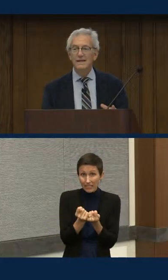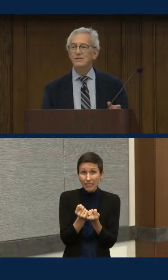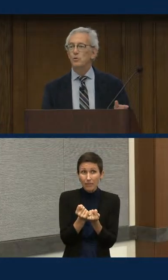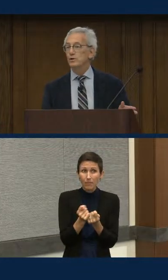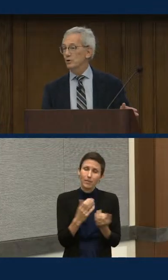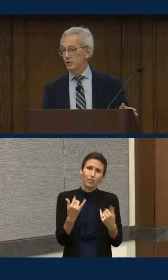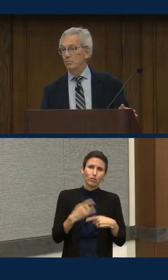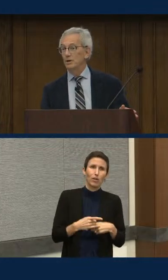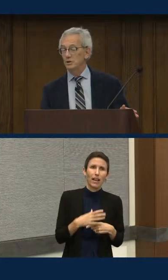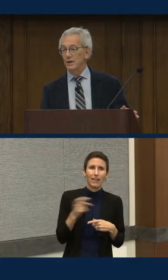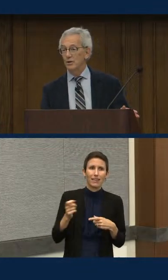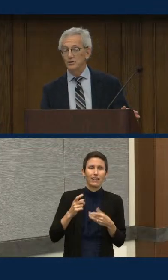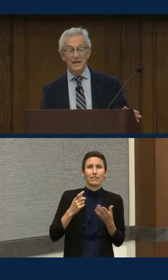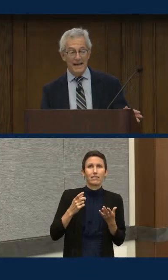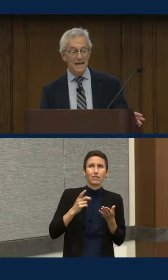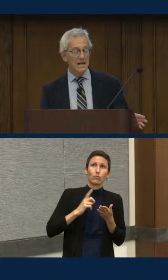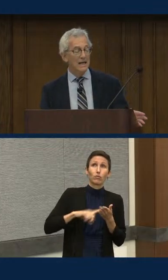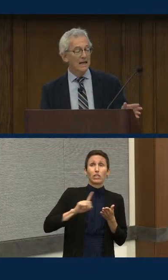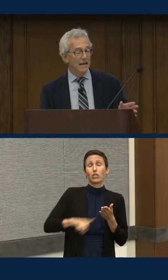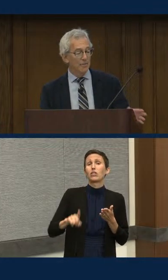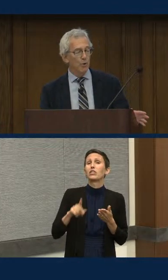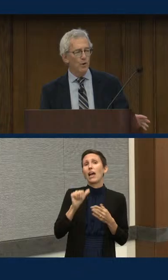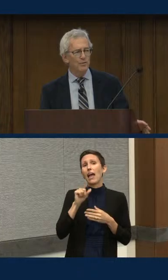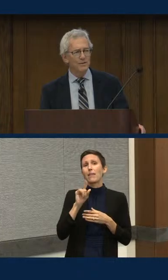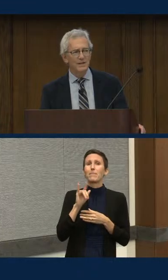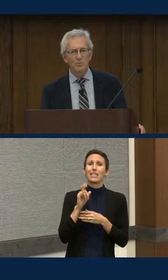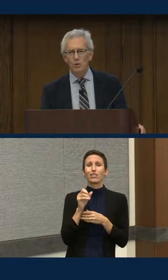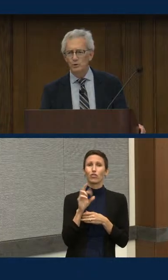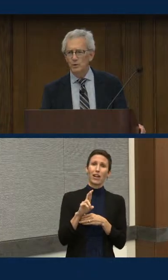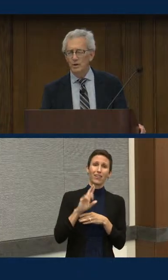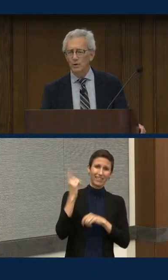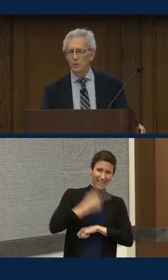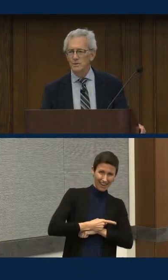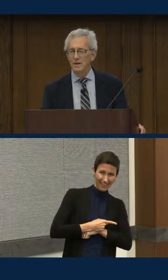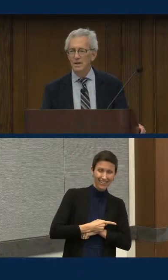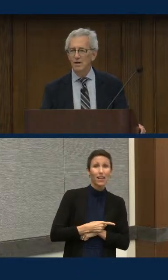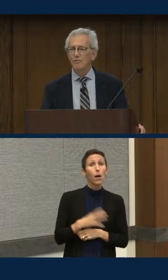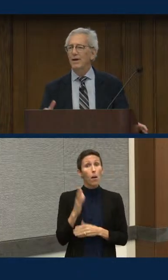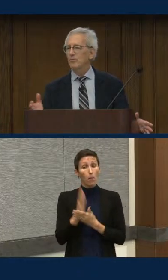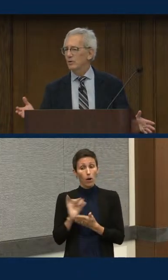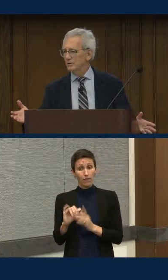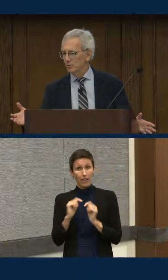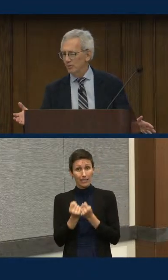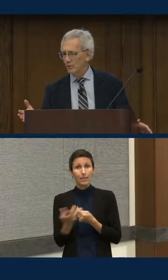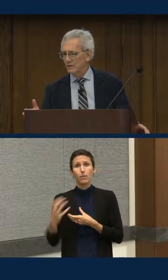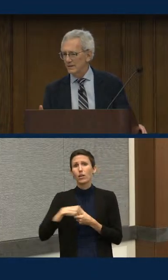administrators day. And part of the team also includes fabulous